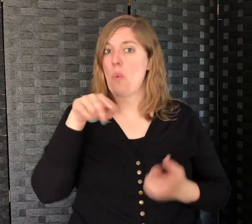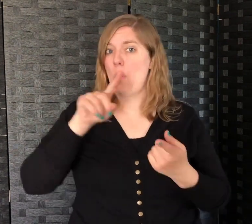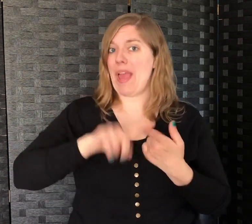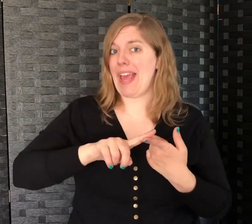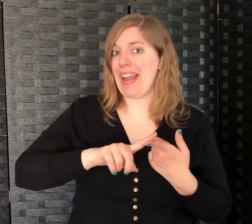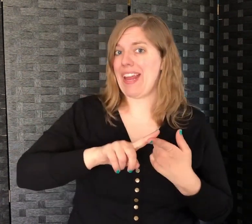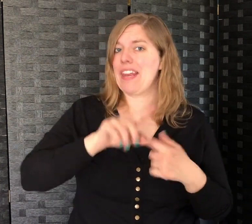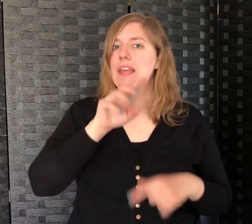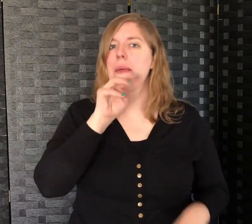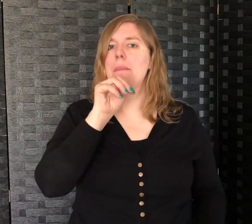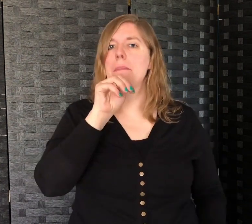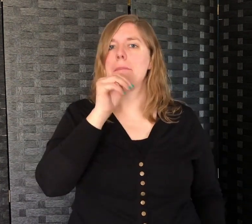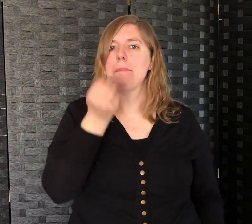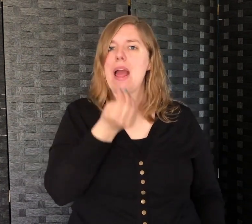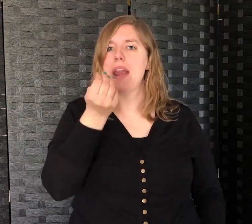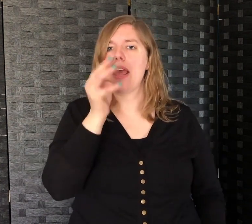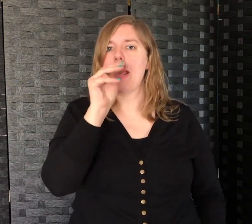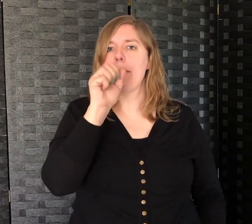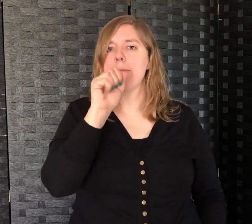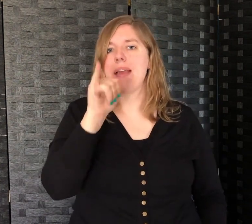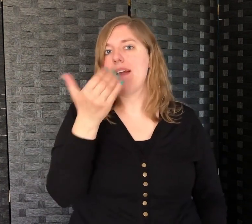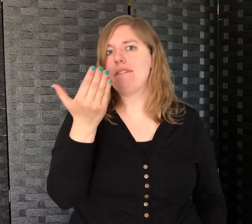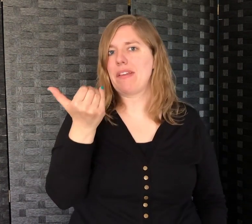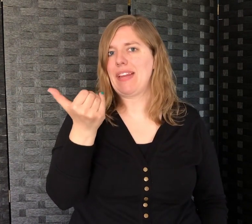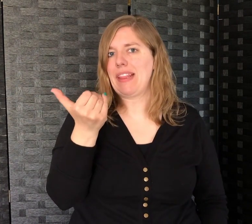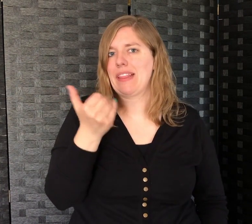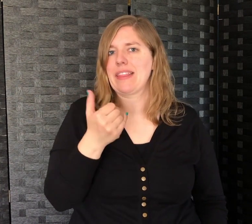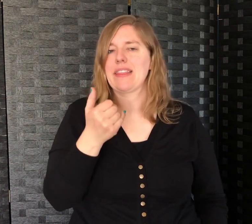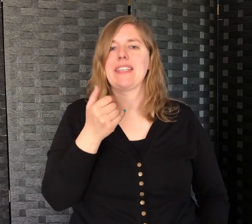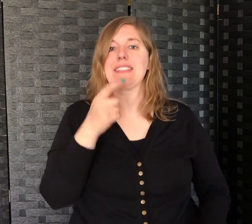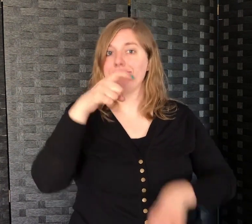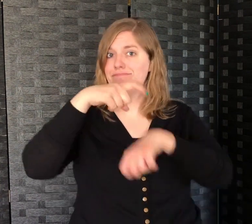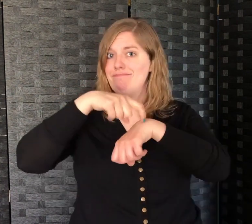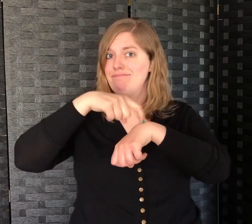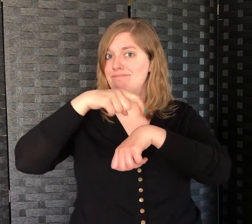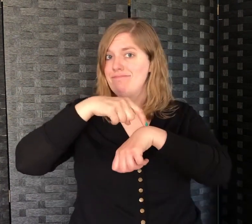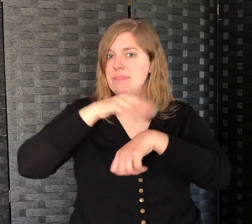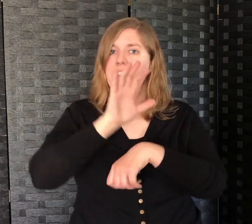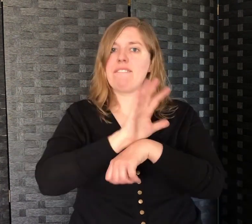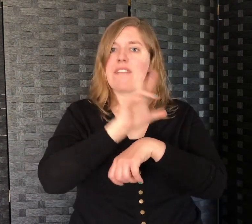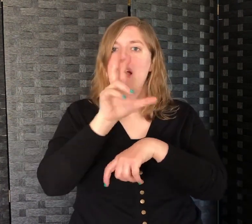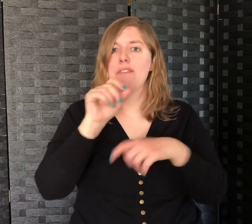When? Monday, May 15th Time?